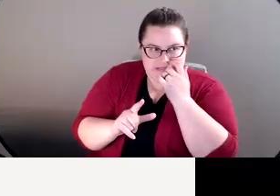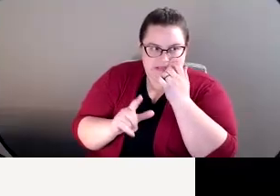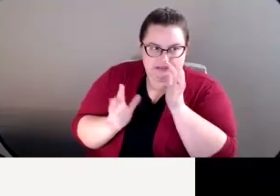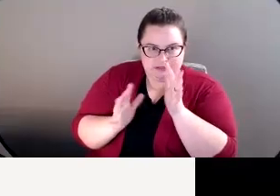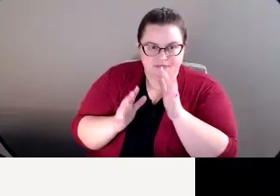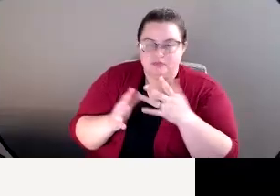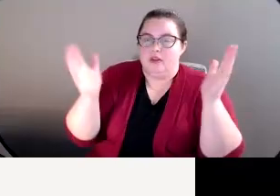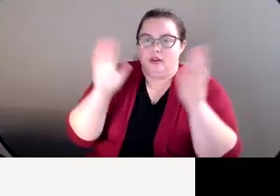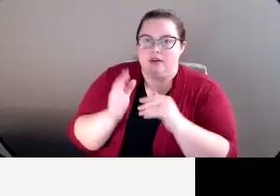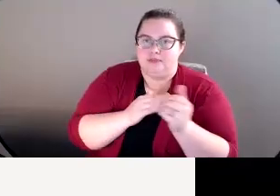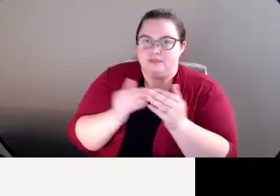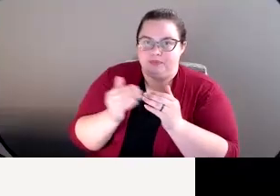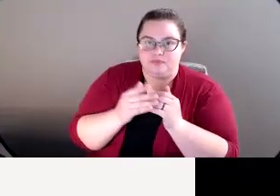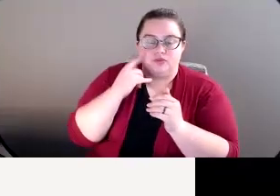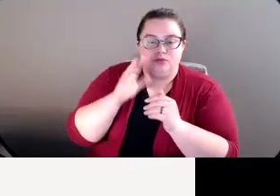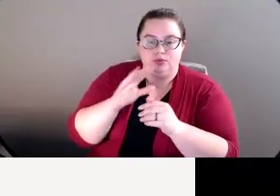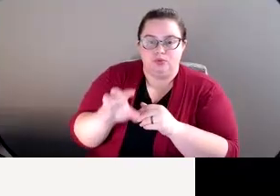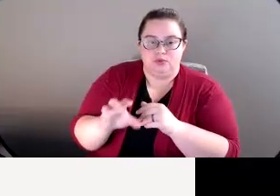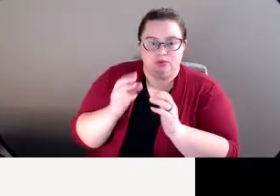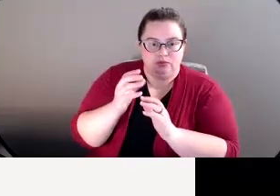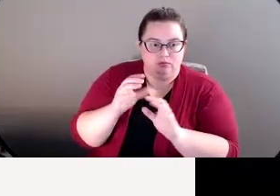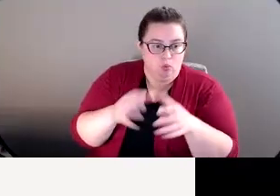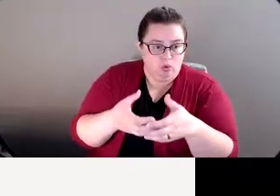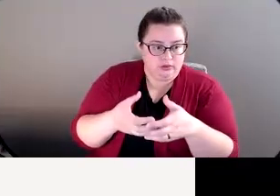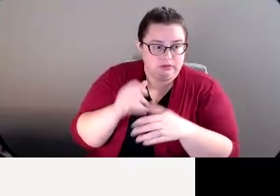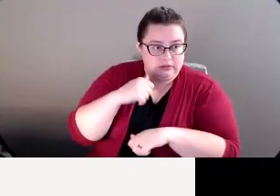yes, again, in your course settings, if you go to the Feature Options